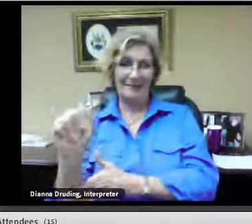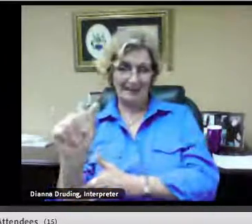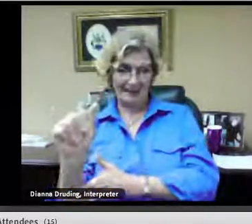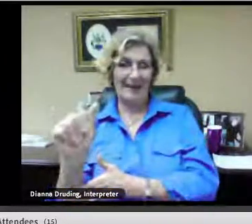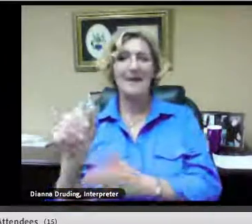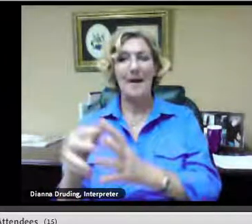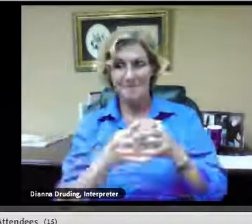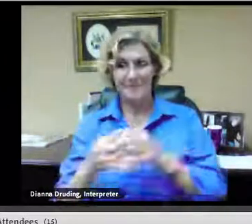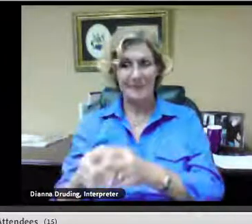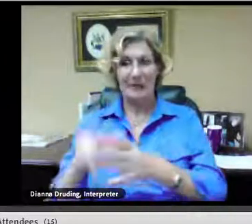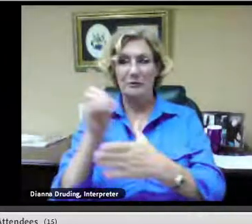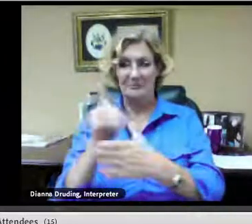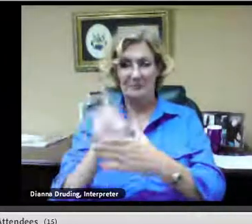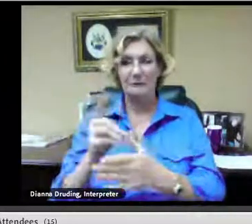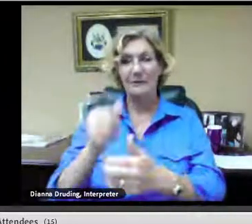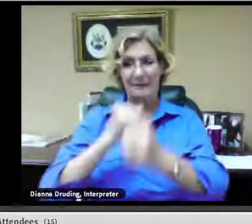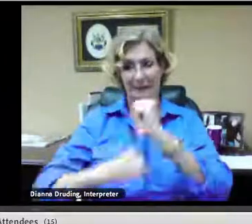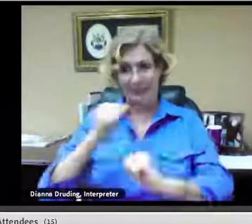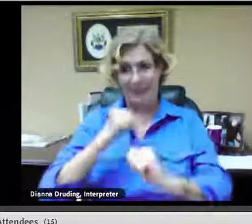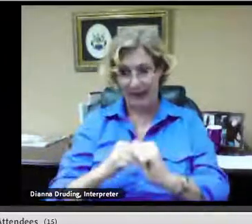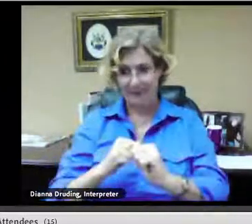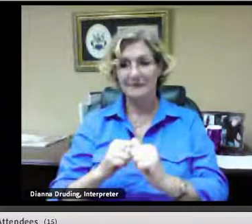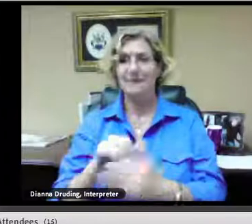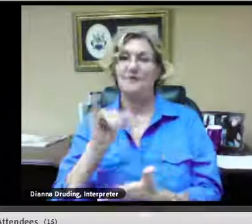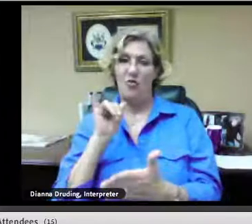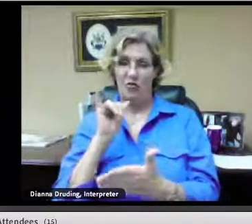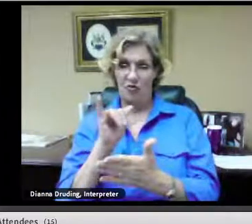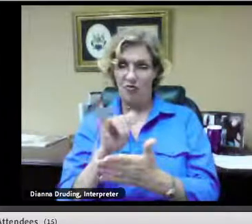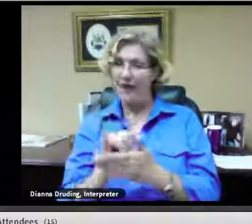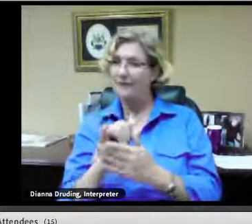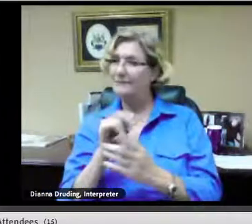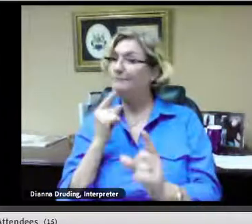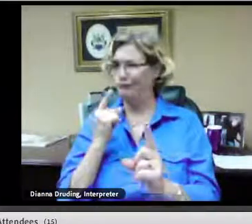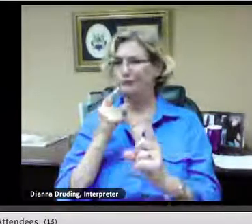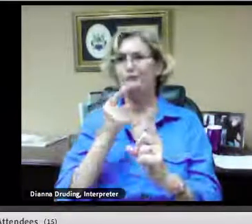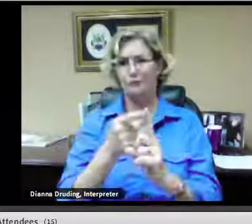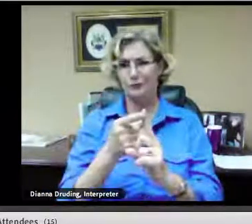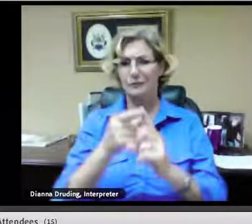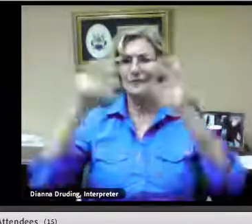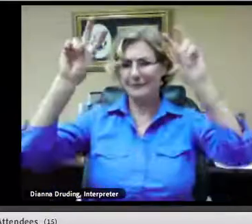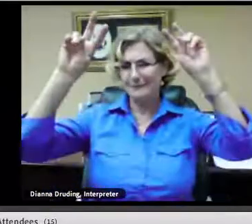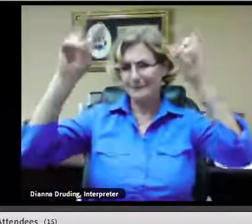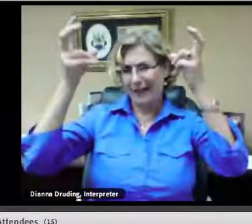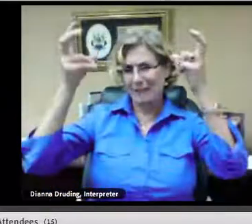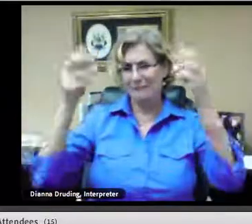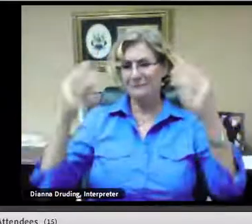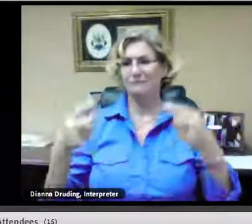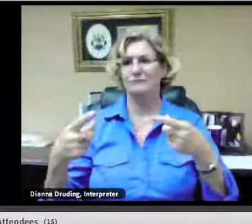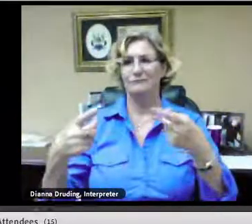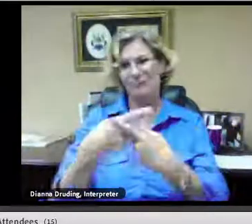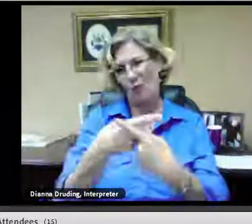because I think that's the primary way that this topic intersects our libraries and our work.